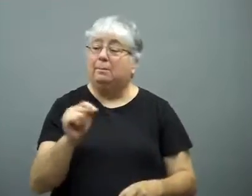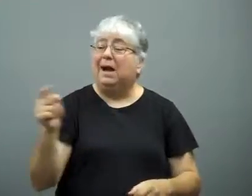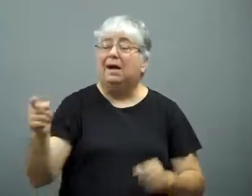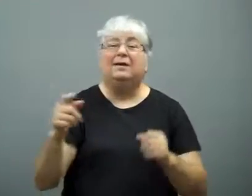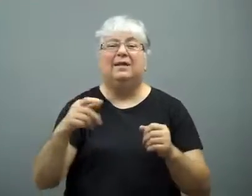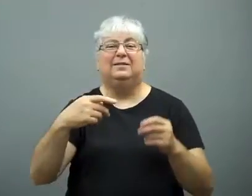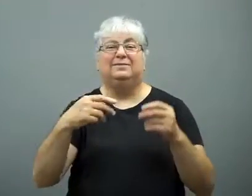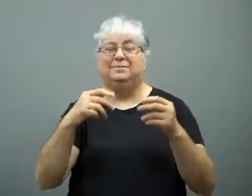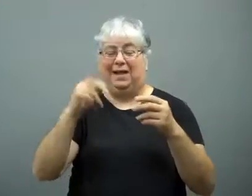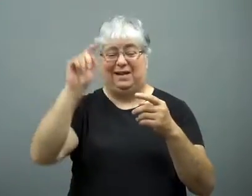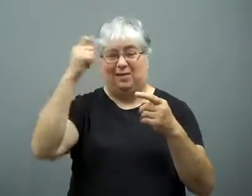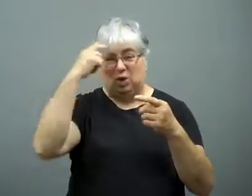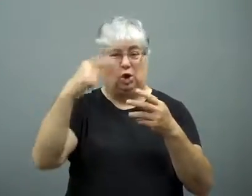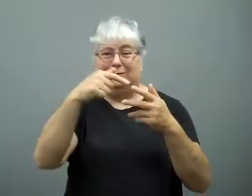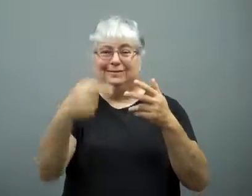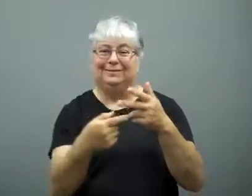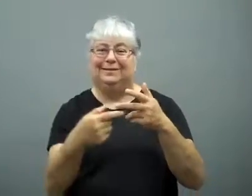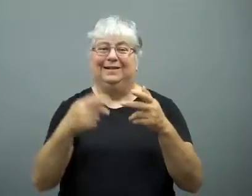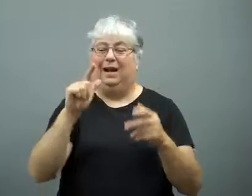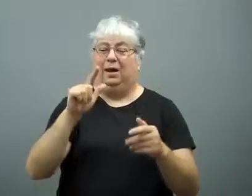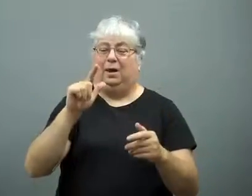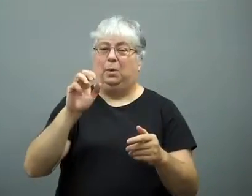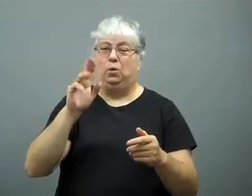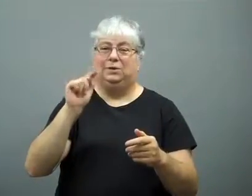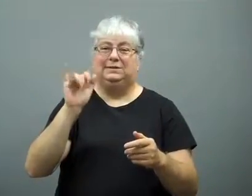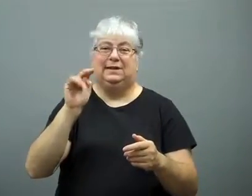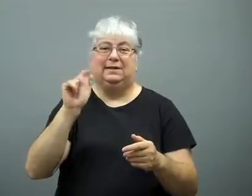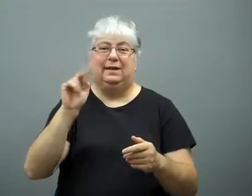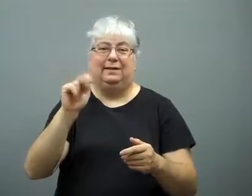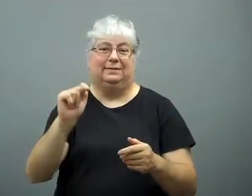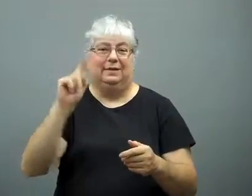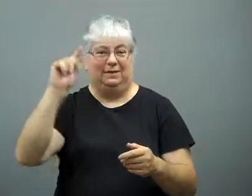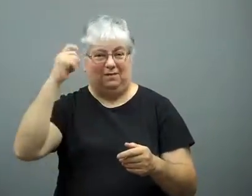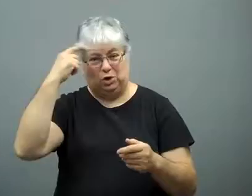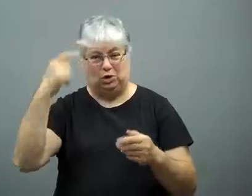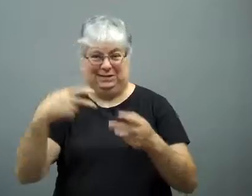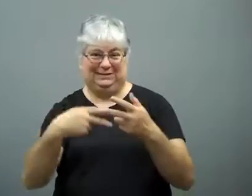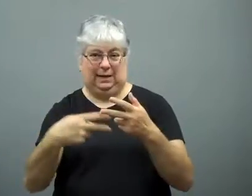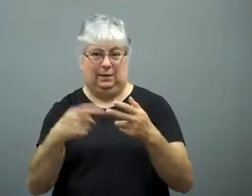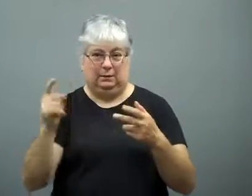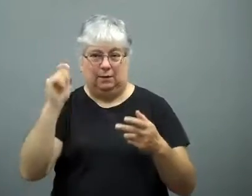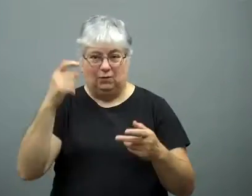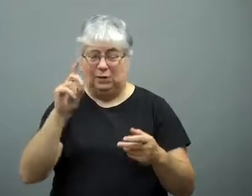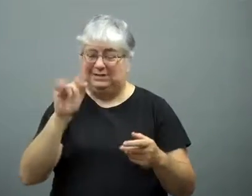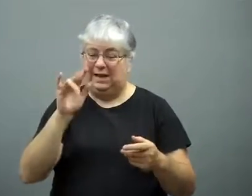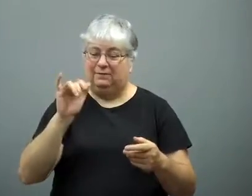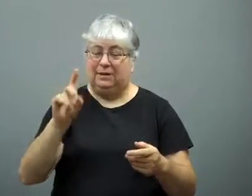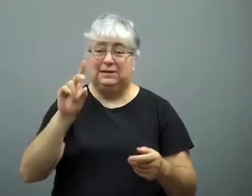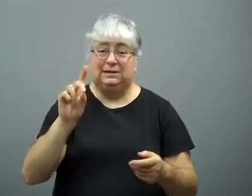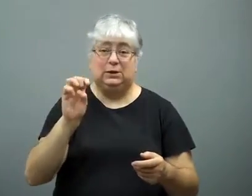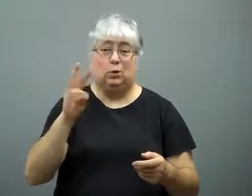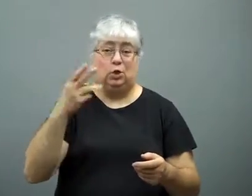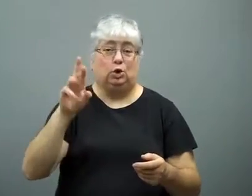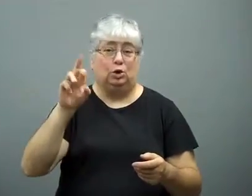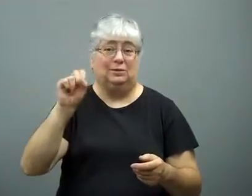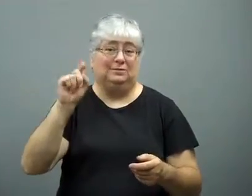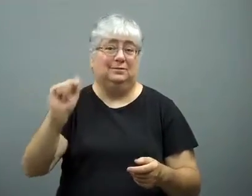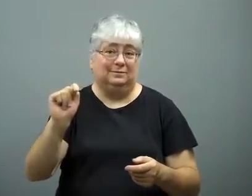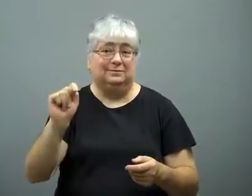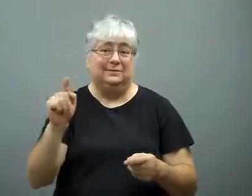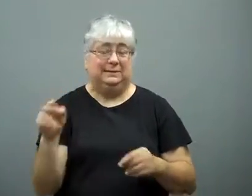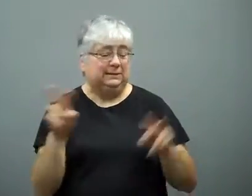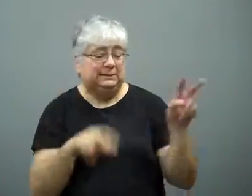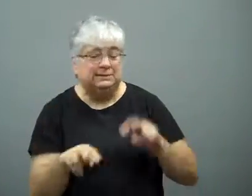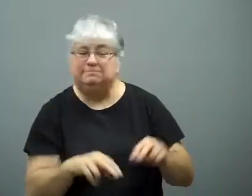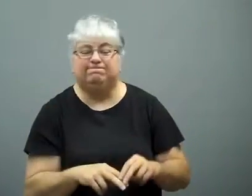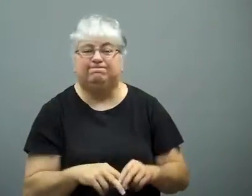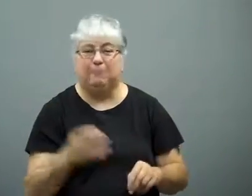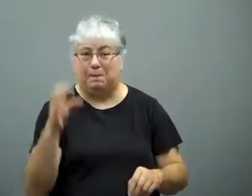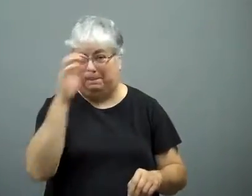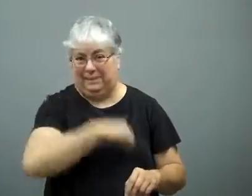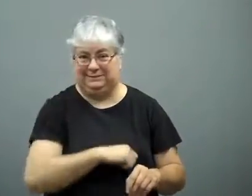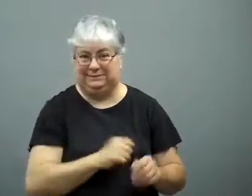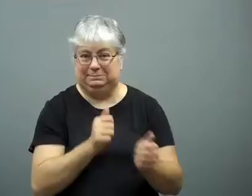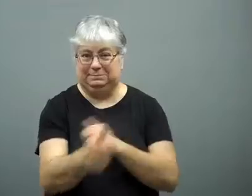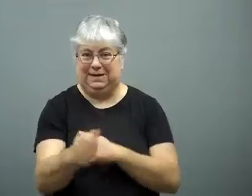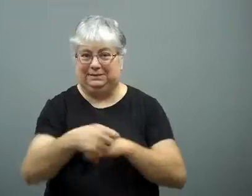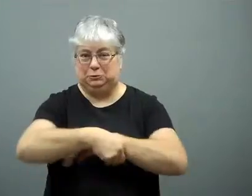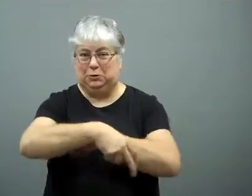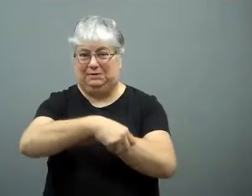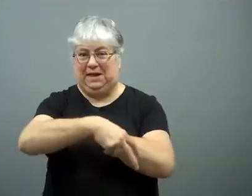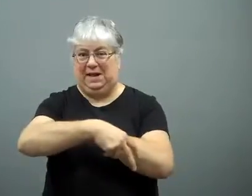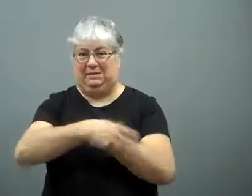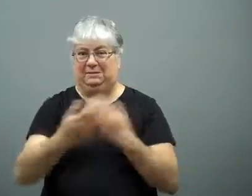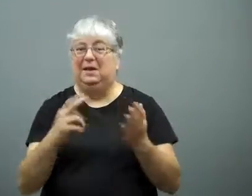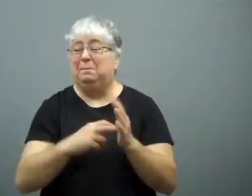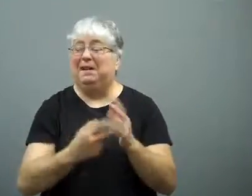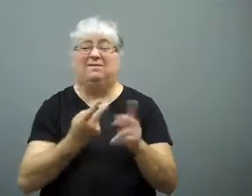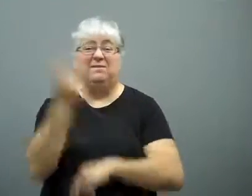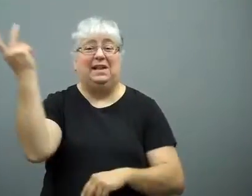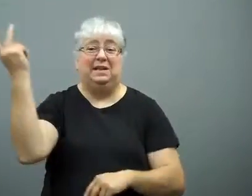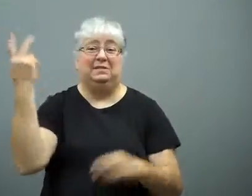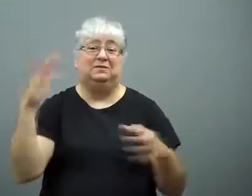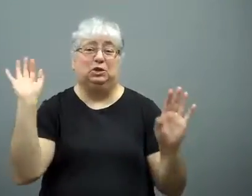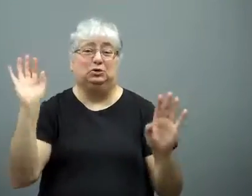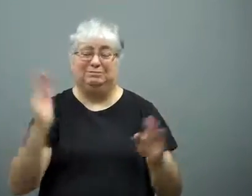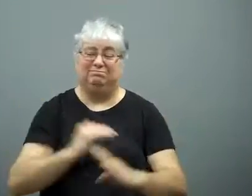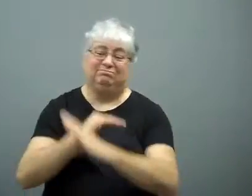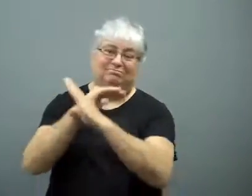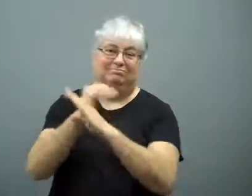However, Lieutenant Governor David Dewhurst determined the vote